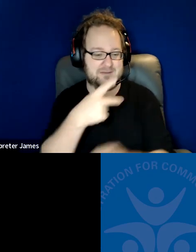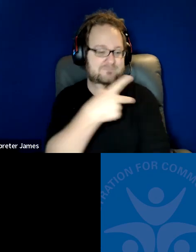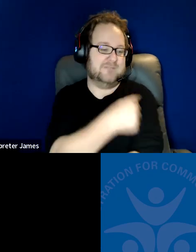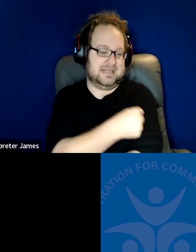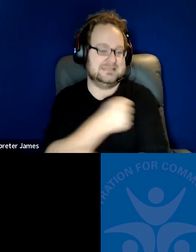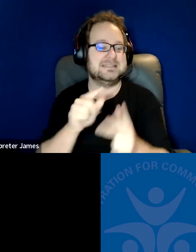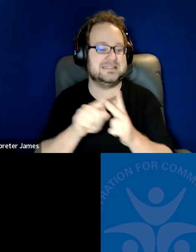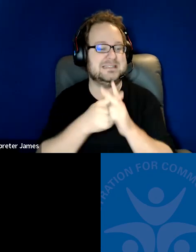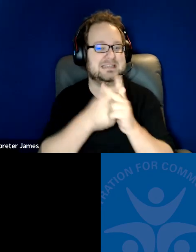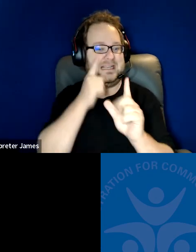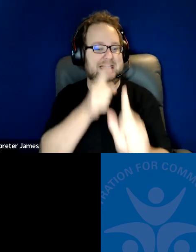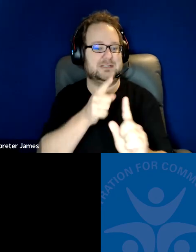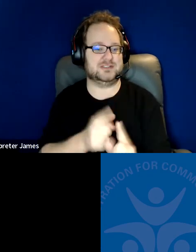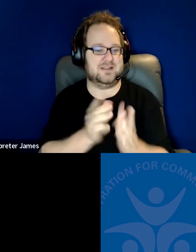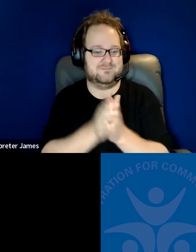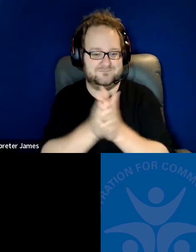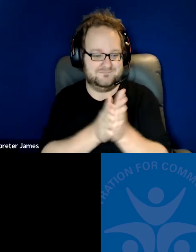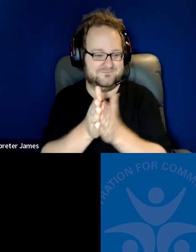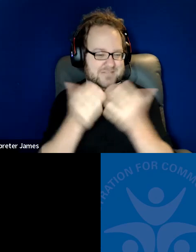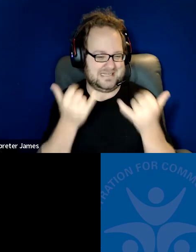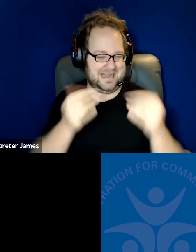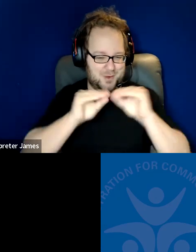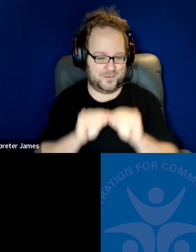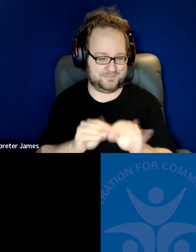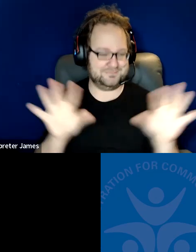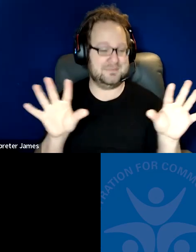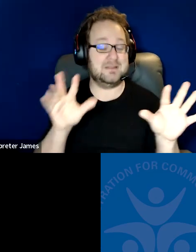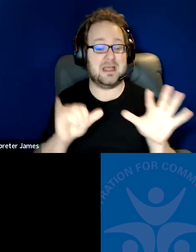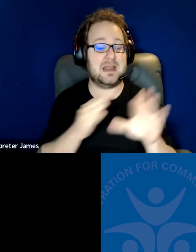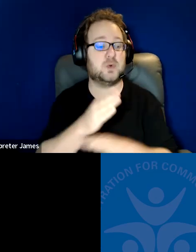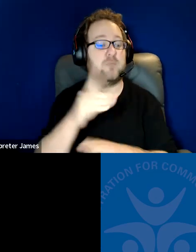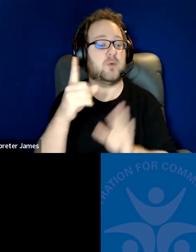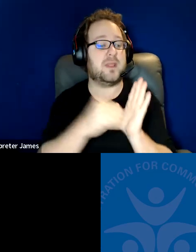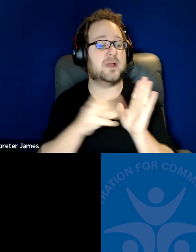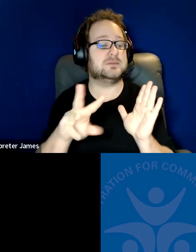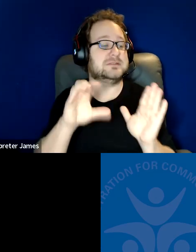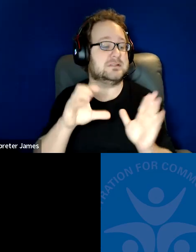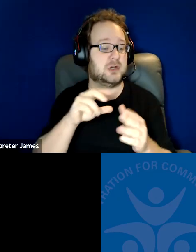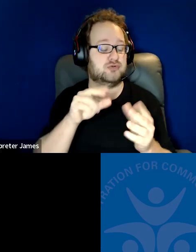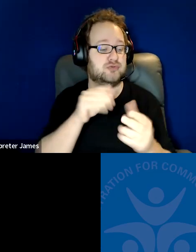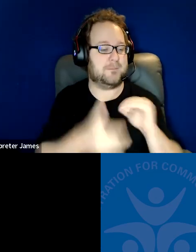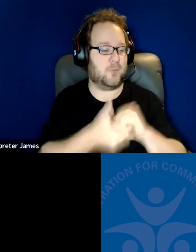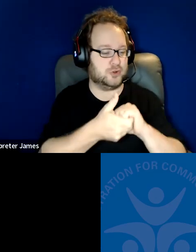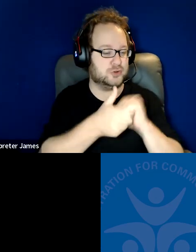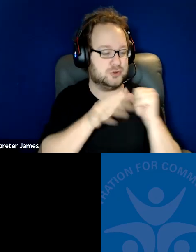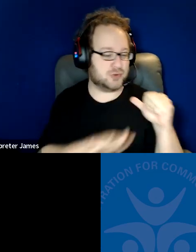This initiative has more than 1,600 partners. All across the country who are doing outreach